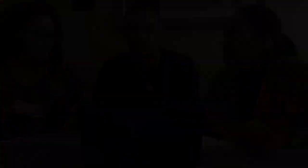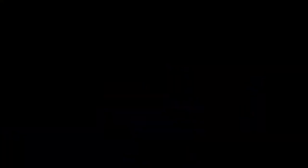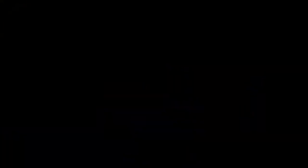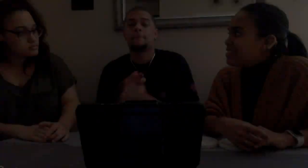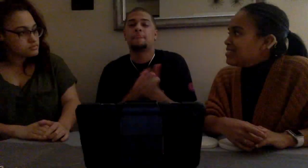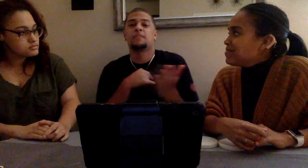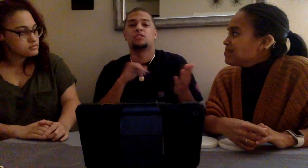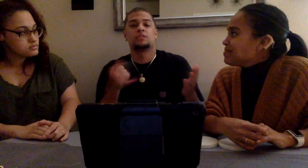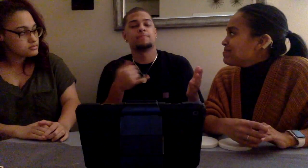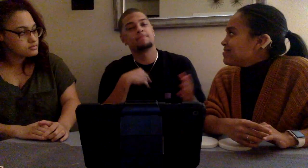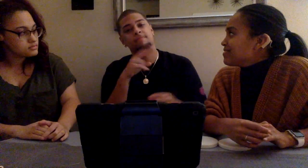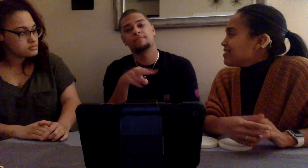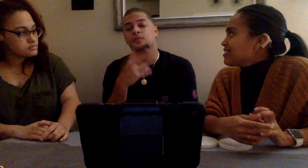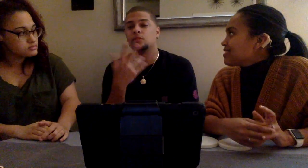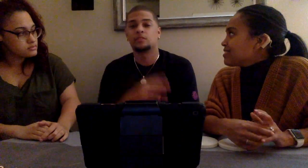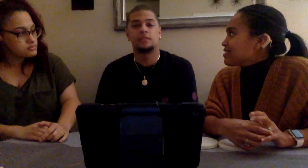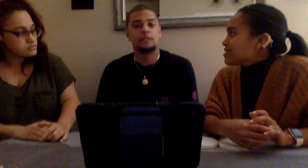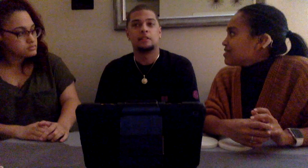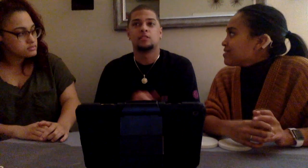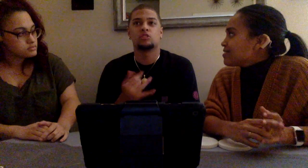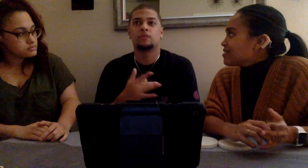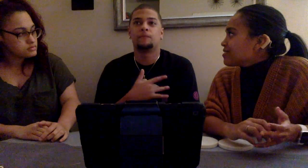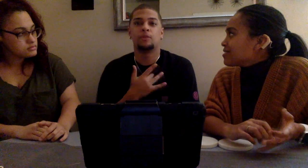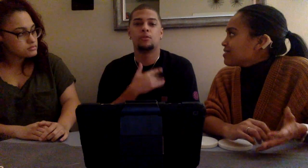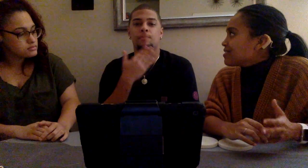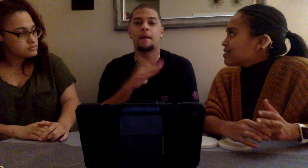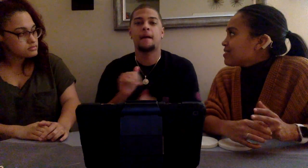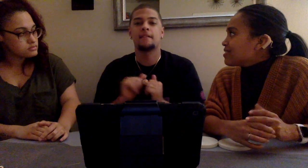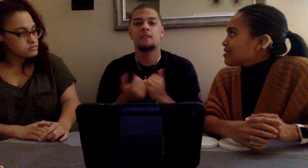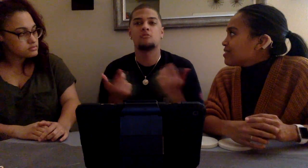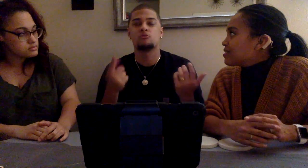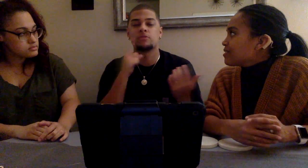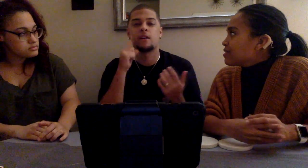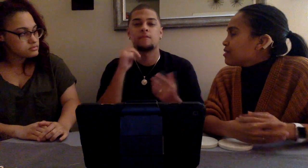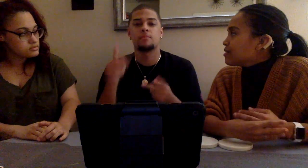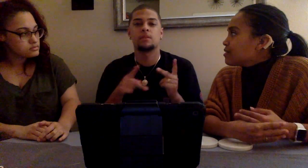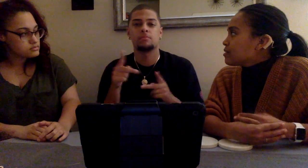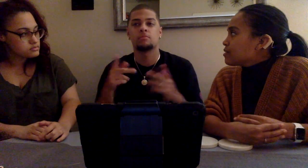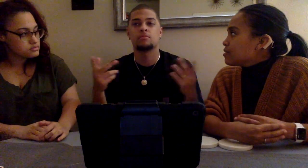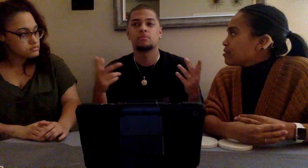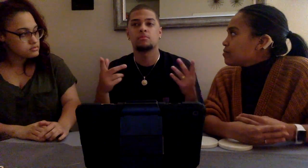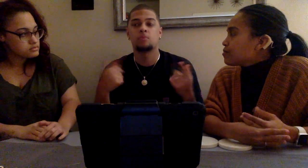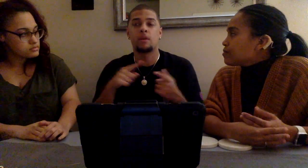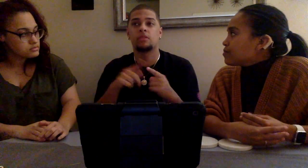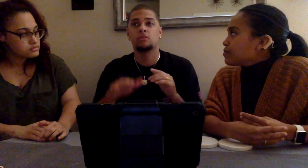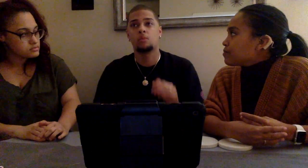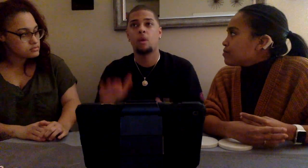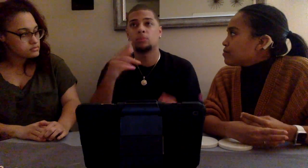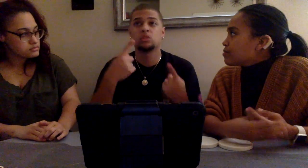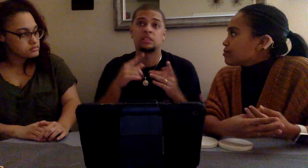Dante: It just ..I just feel bad on how deaf people when they grow up